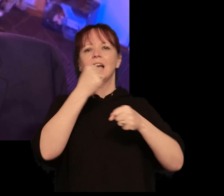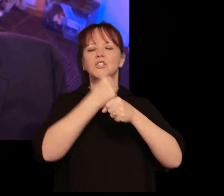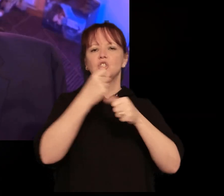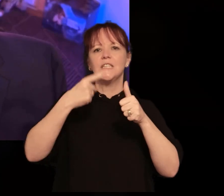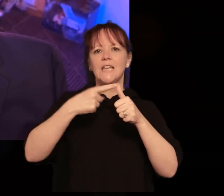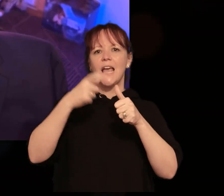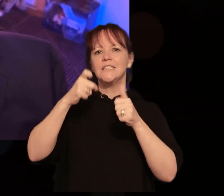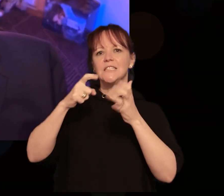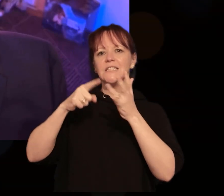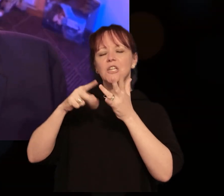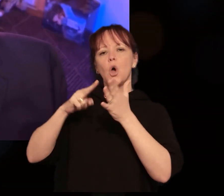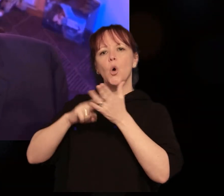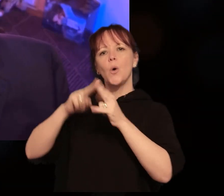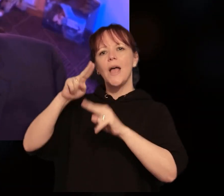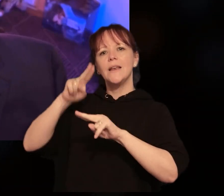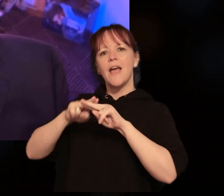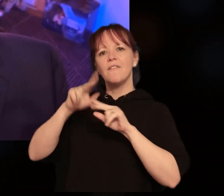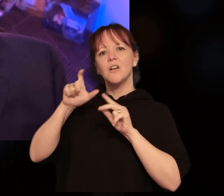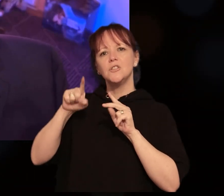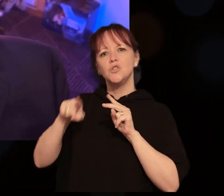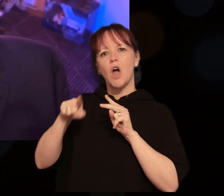And now back over to Tara, for some closing words.